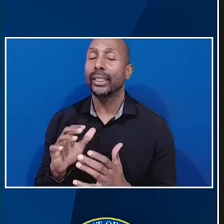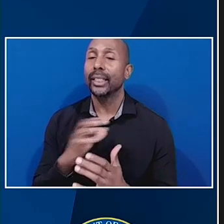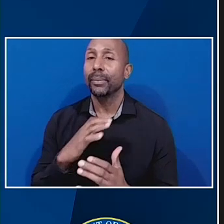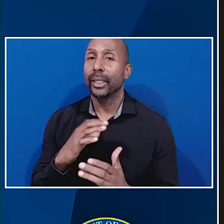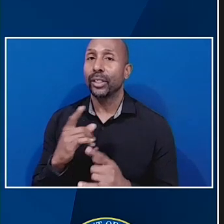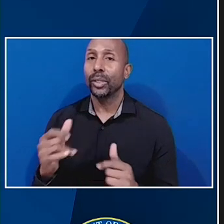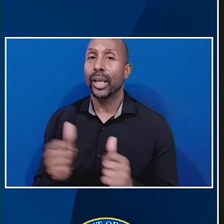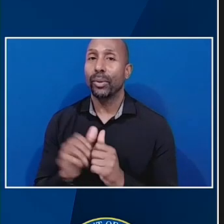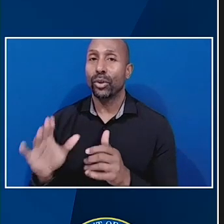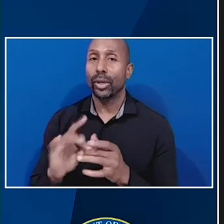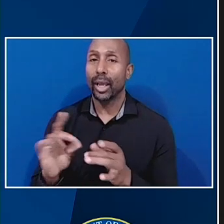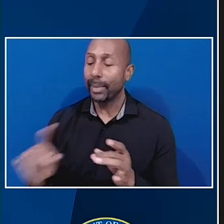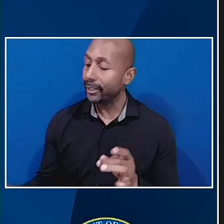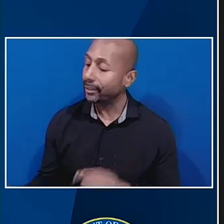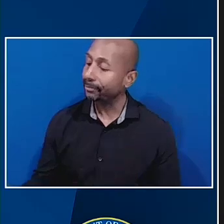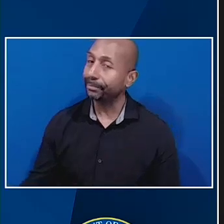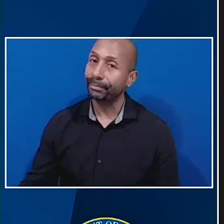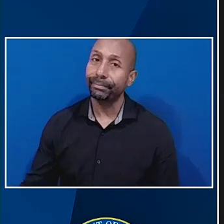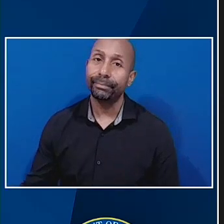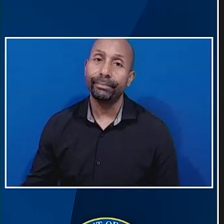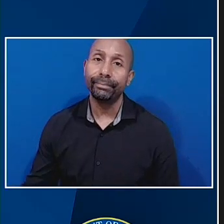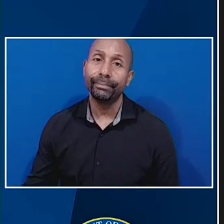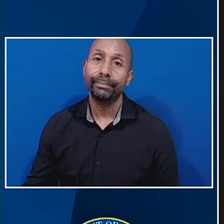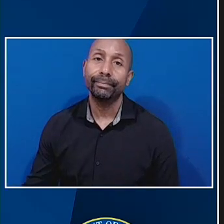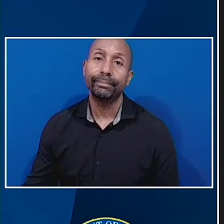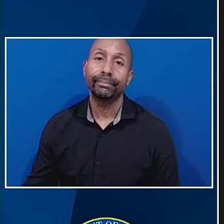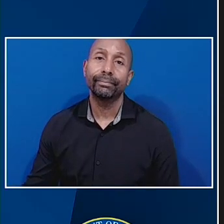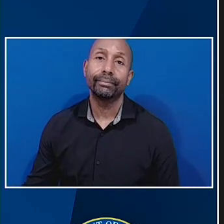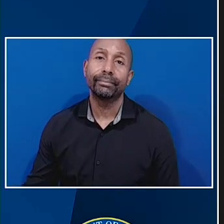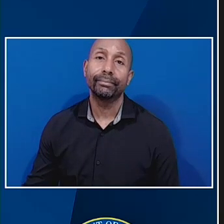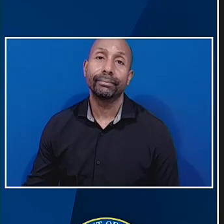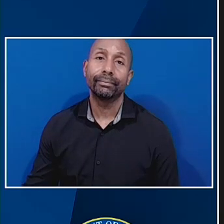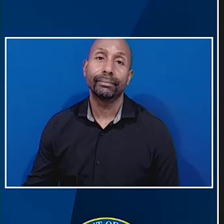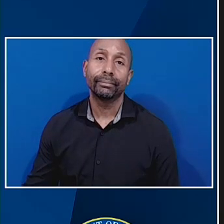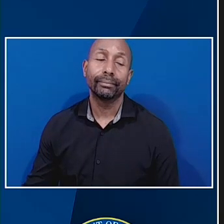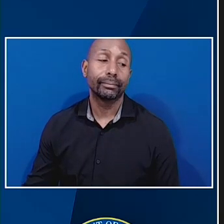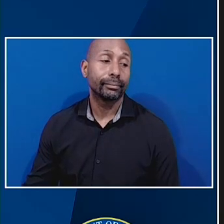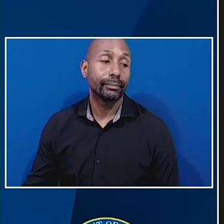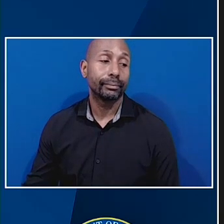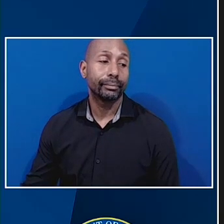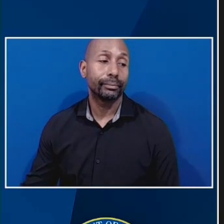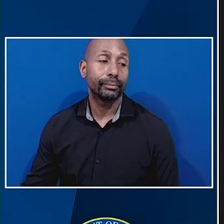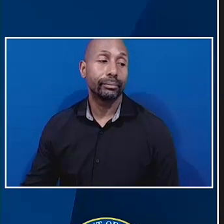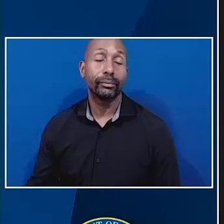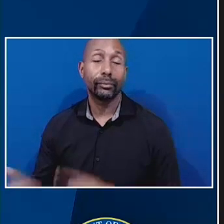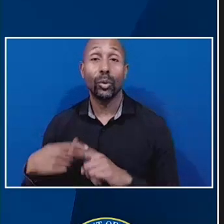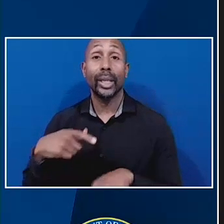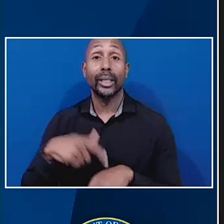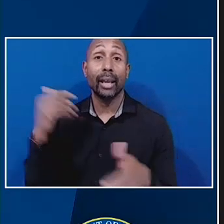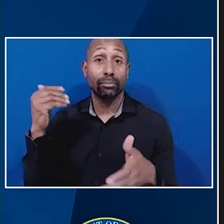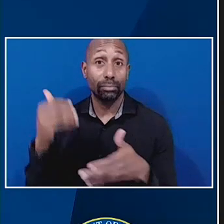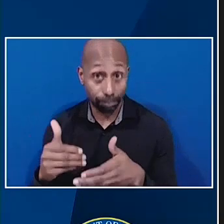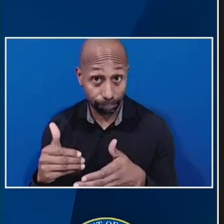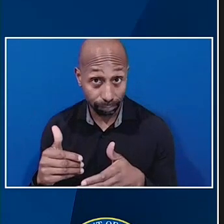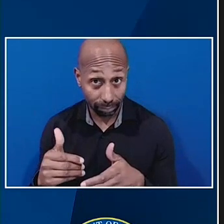You will receive a 30-second notice of when your time is about to expire. So with that, you may begin now.